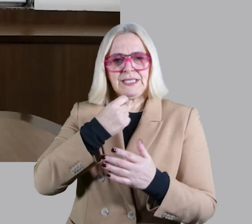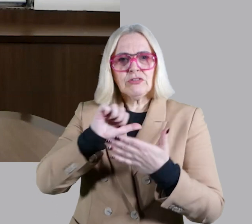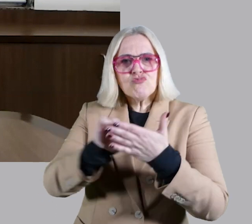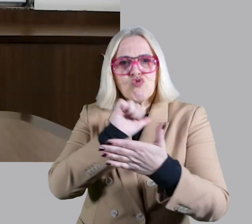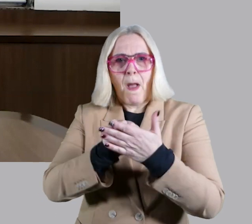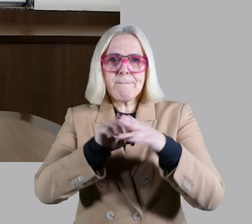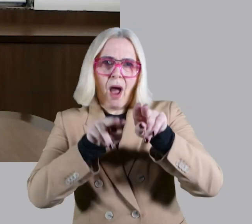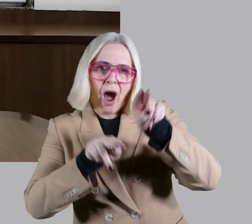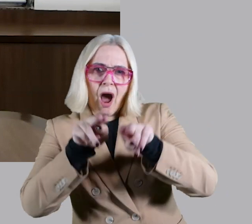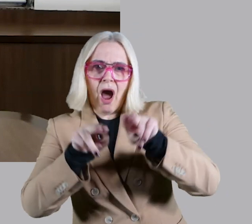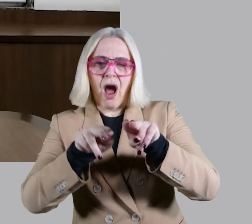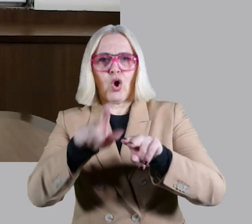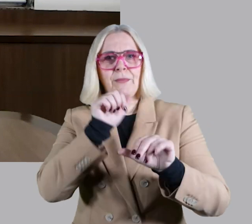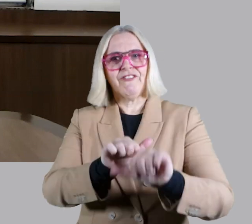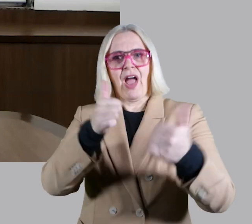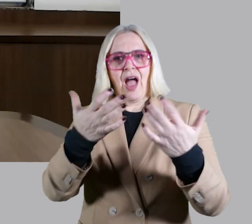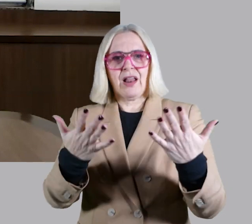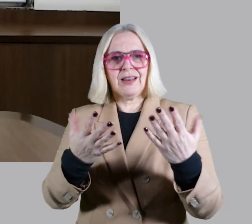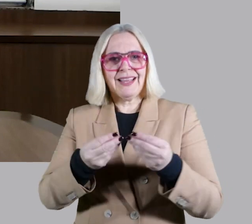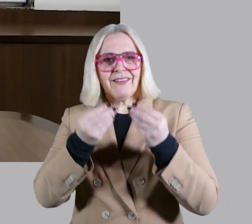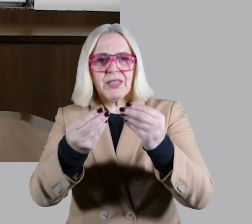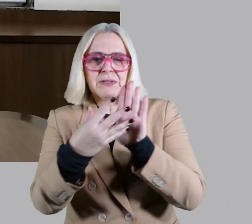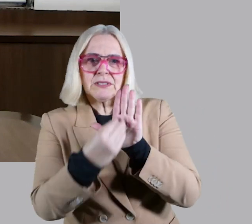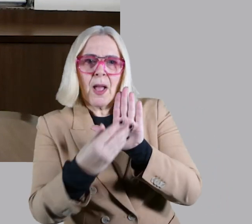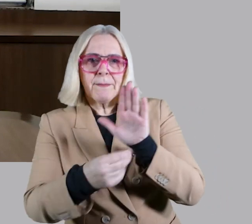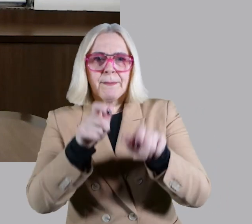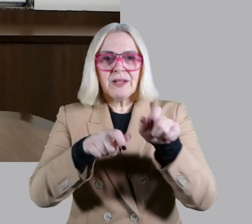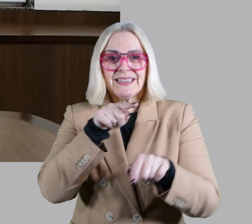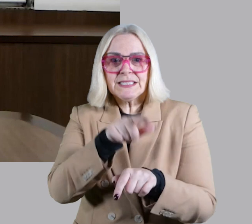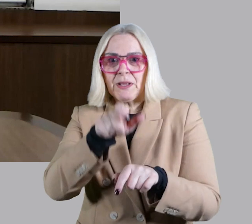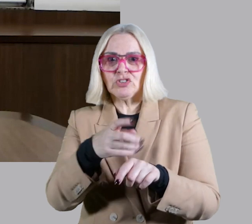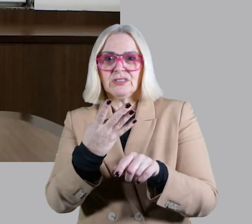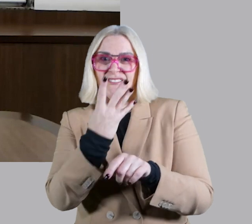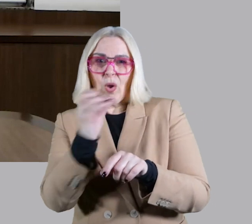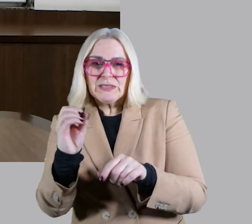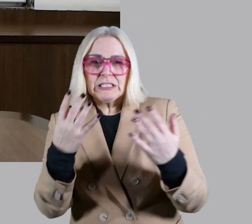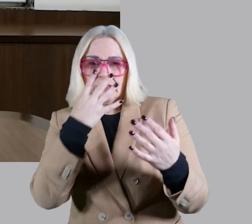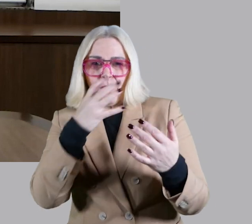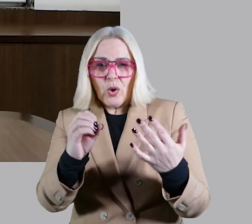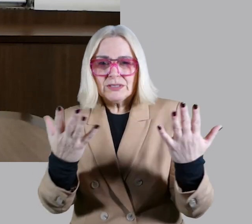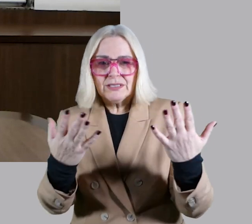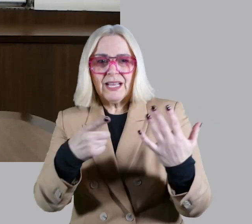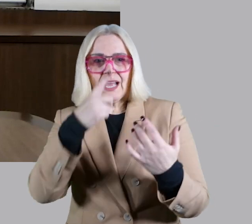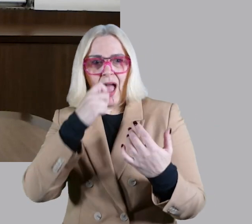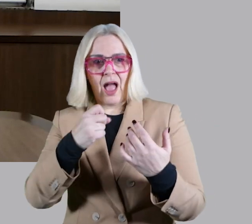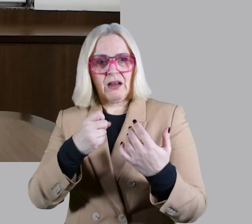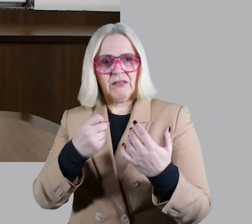Give them examples of my patients, “see this patient, he’s 40 years old. and he can take part in a car race.”